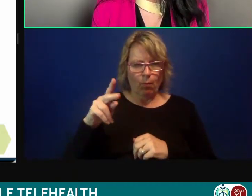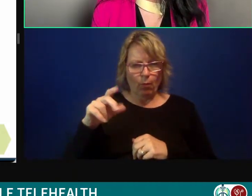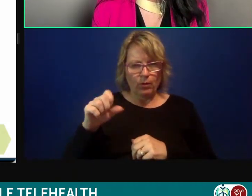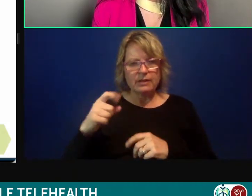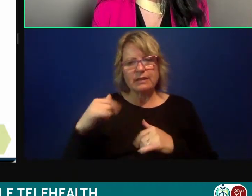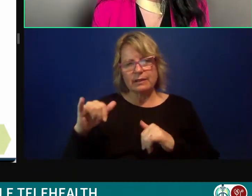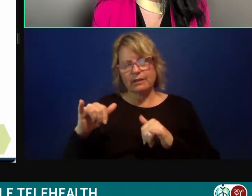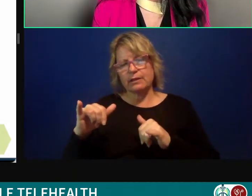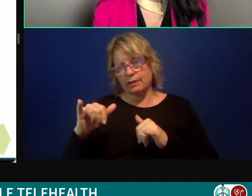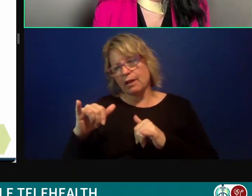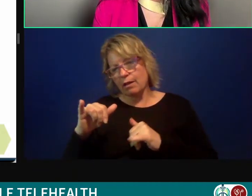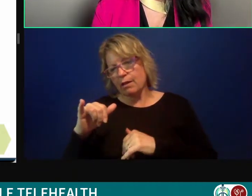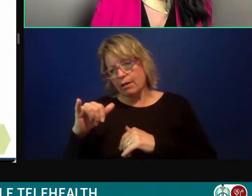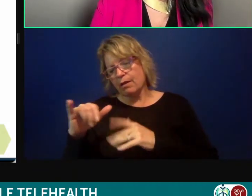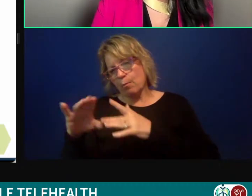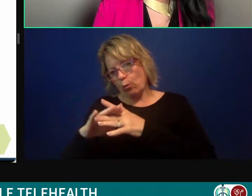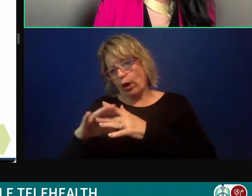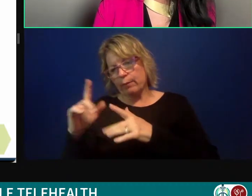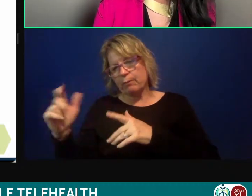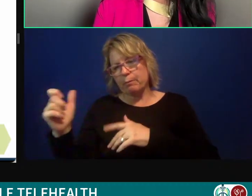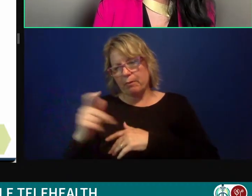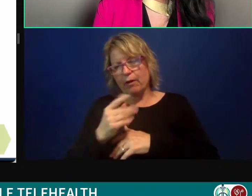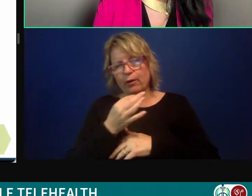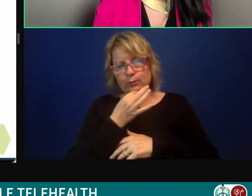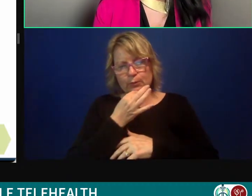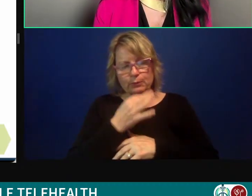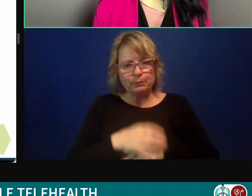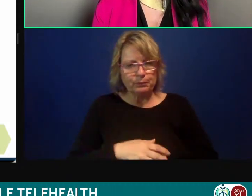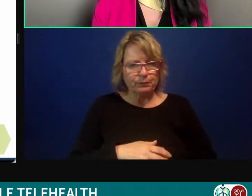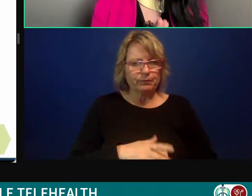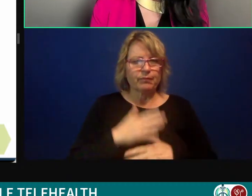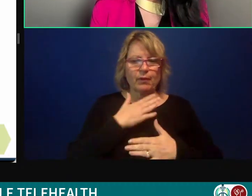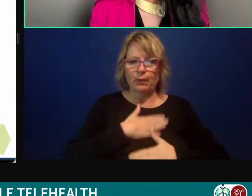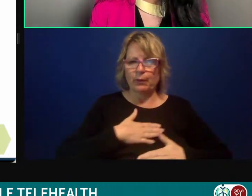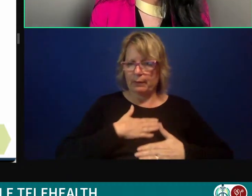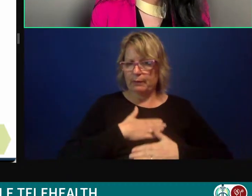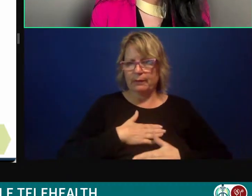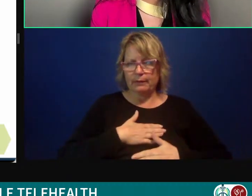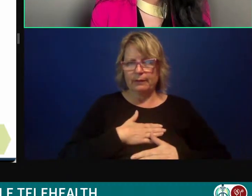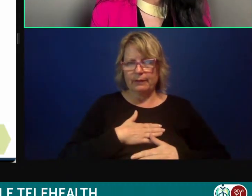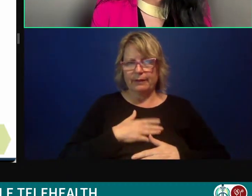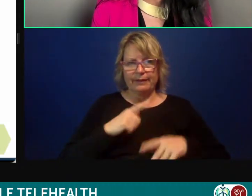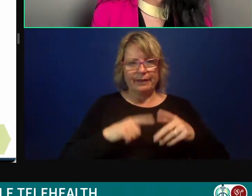be back in a few minutes. And we're really pleased that we're, I can't believe it, we have a thousand